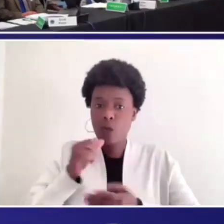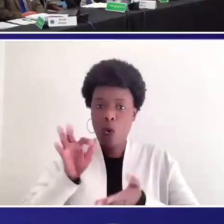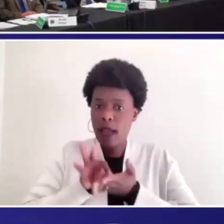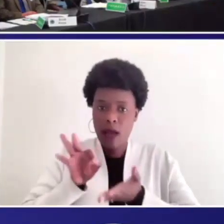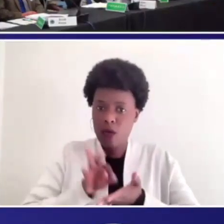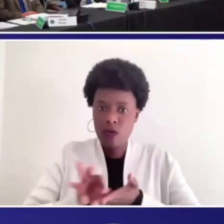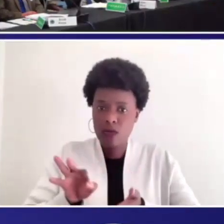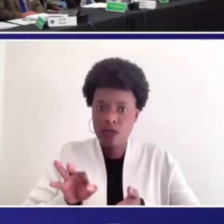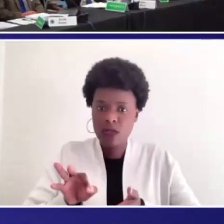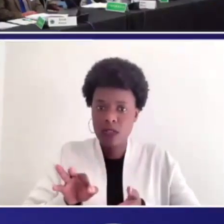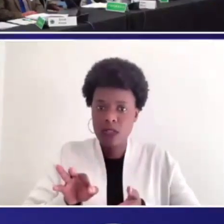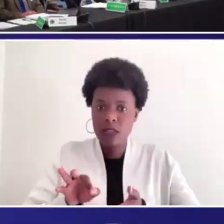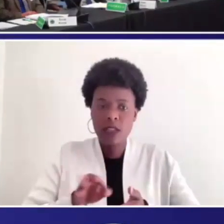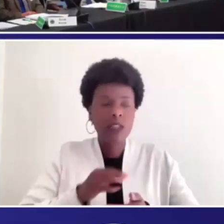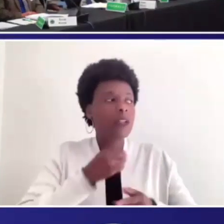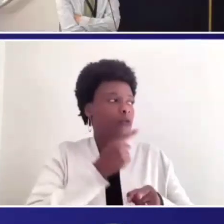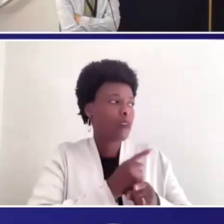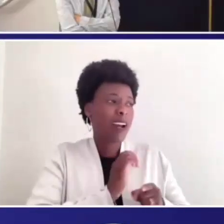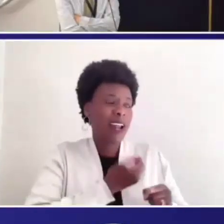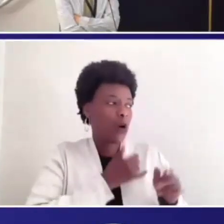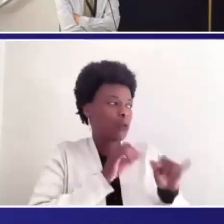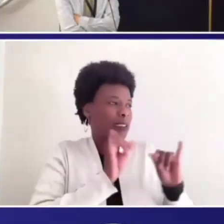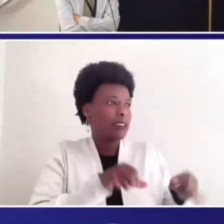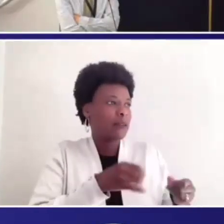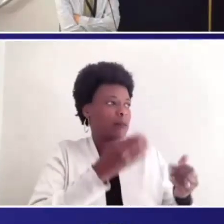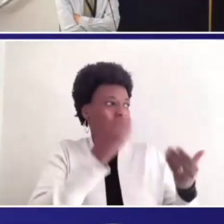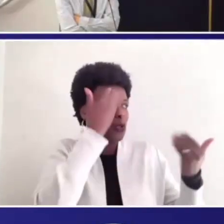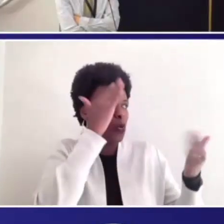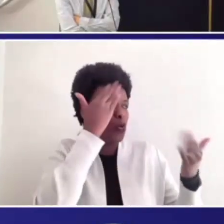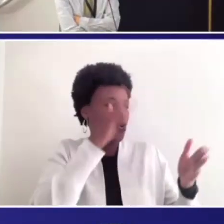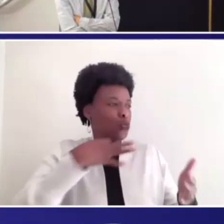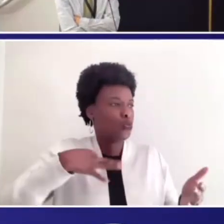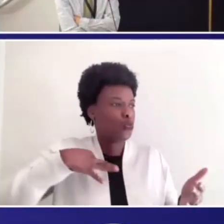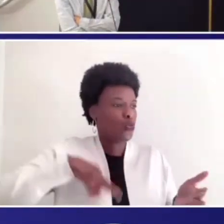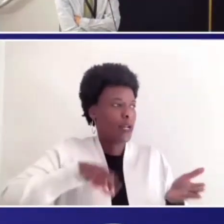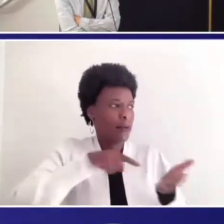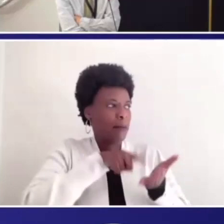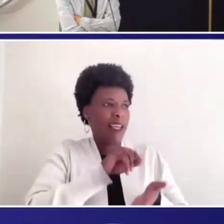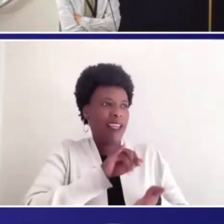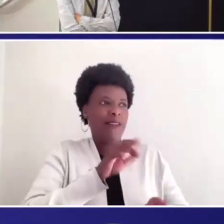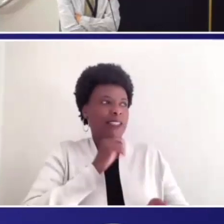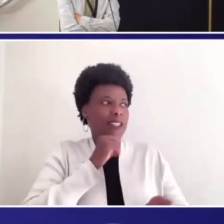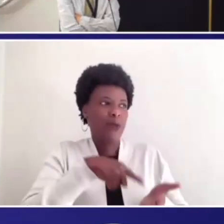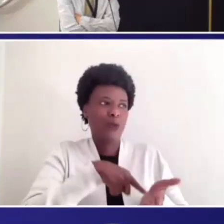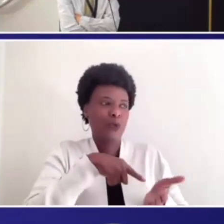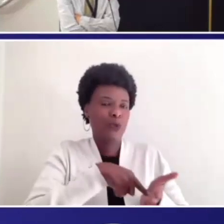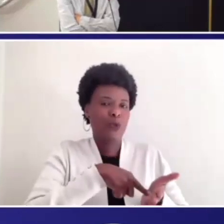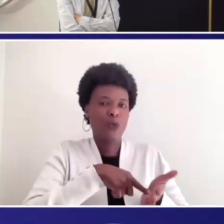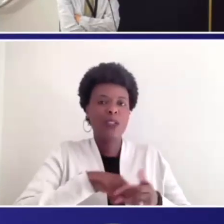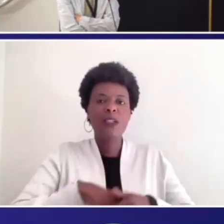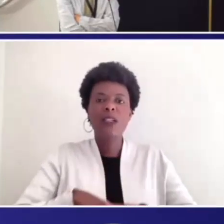Right. Our systems don't know to credit a payment if a payment is not due. And in the situation where advance --